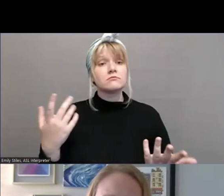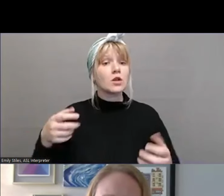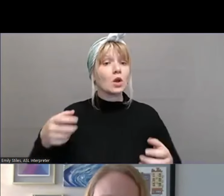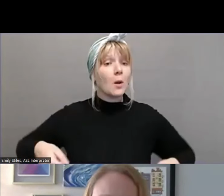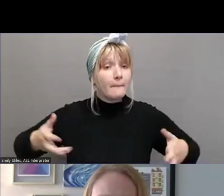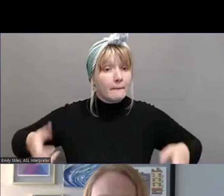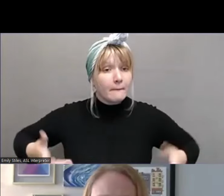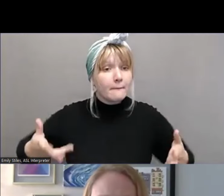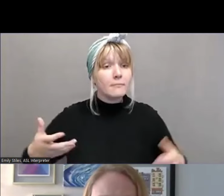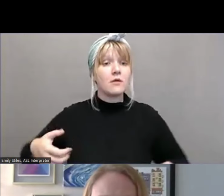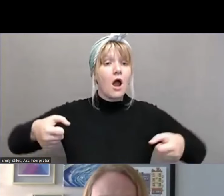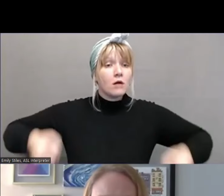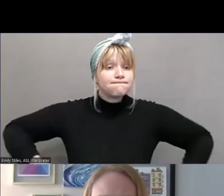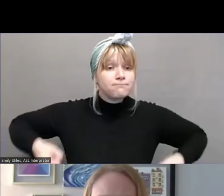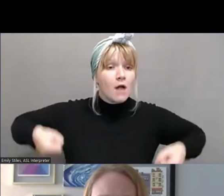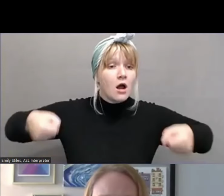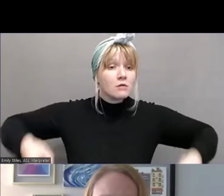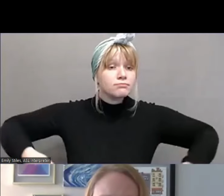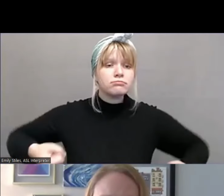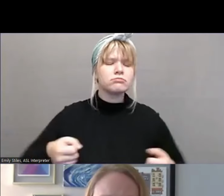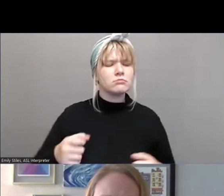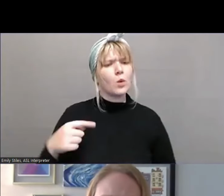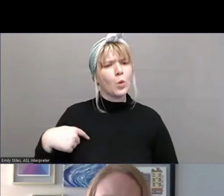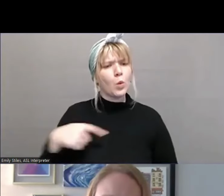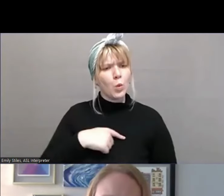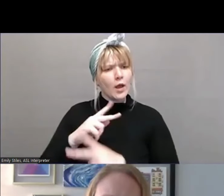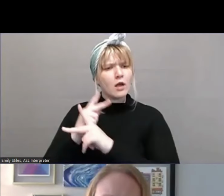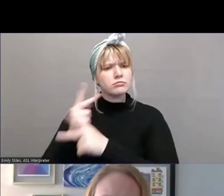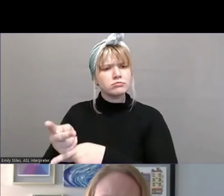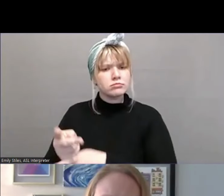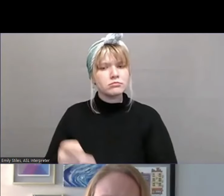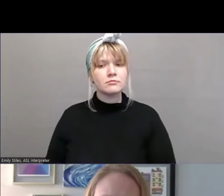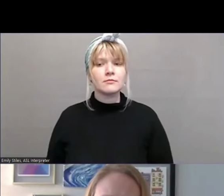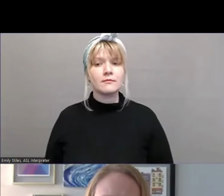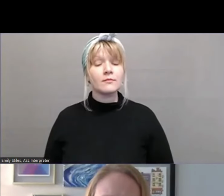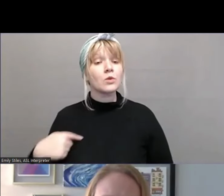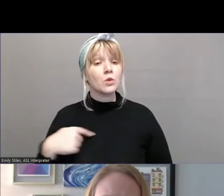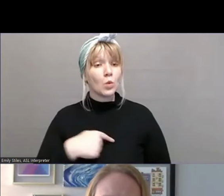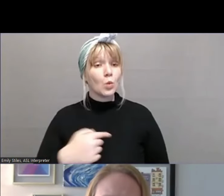We have had referrals from our No Wrong Door Agency in New York, which is New York Connects.